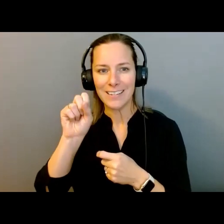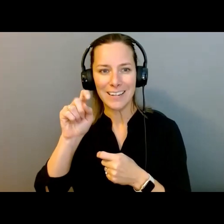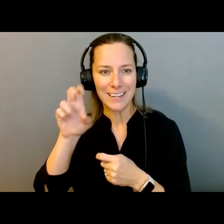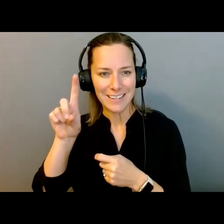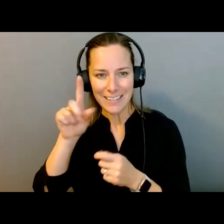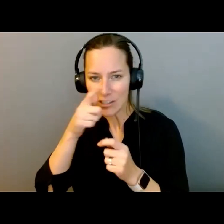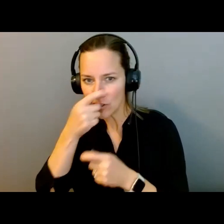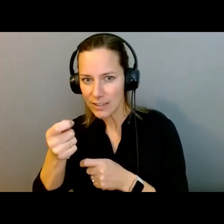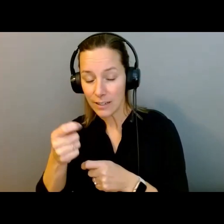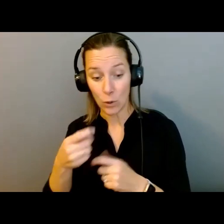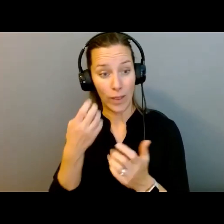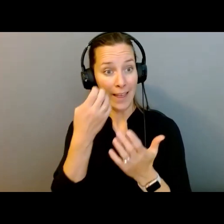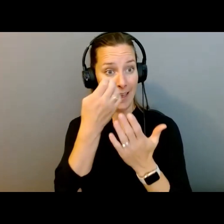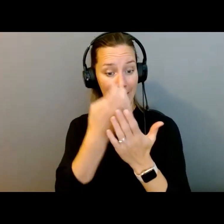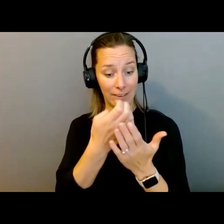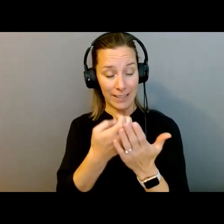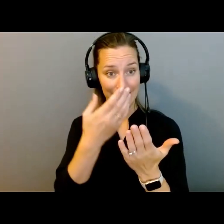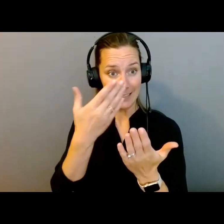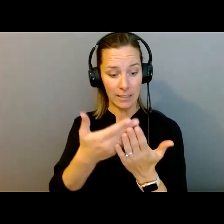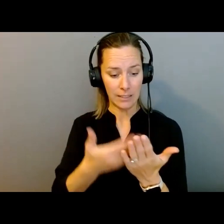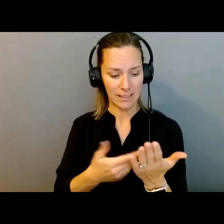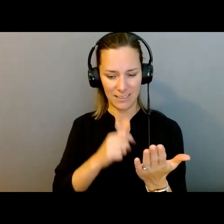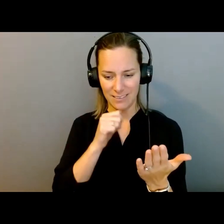the evidence that gets attended to has very little to do with its